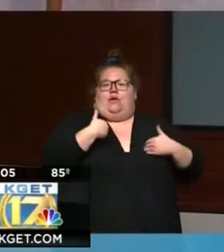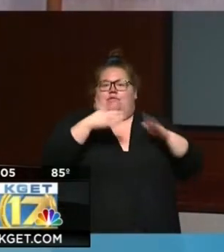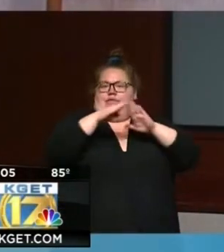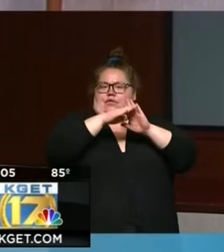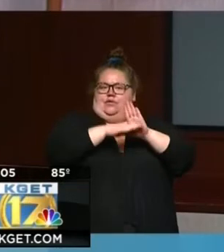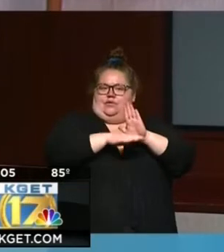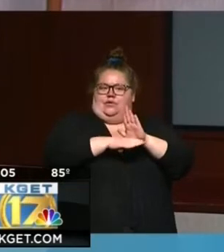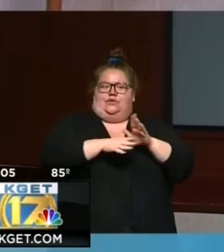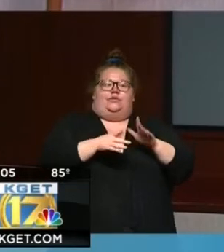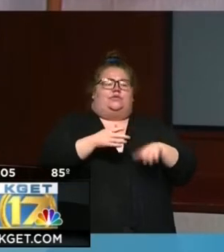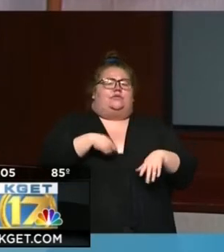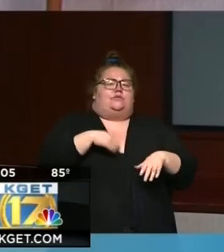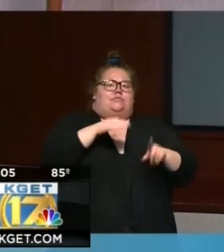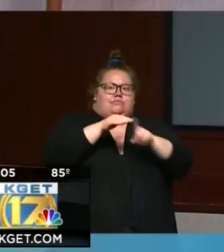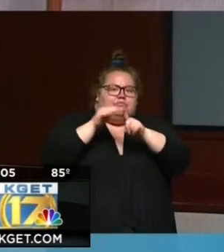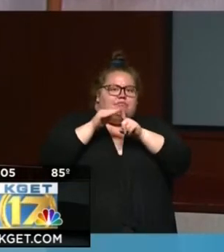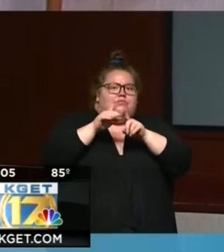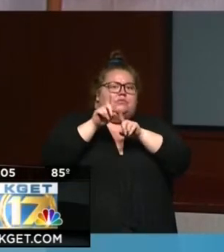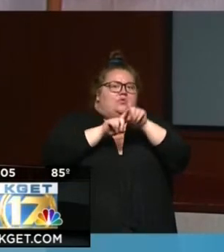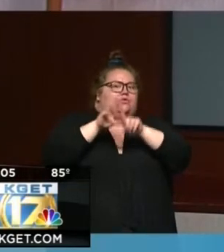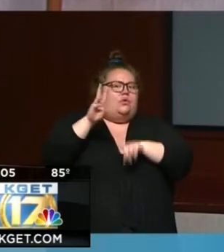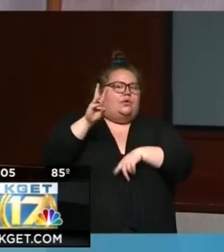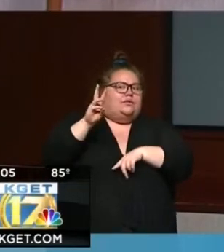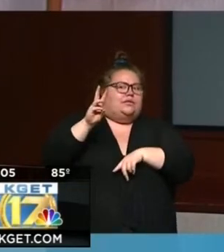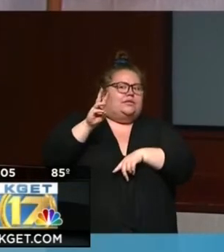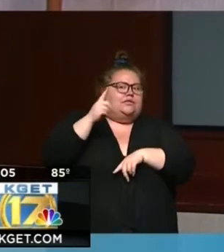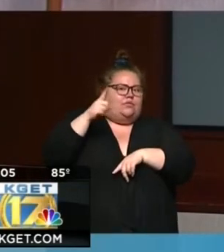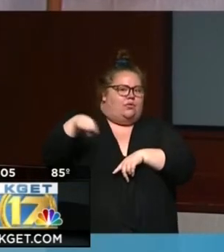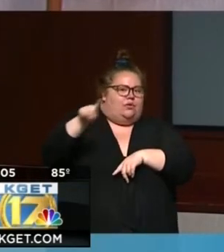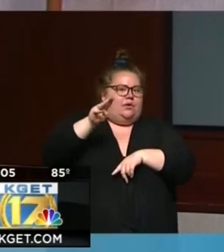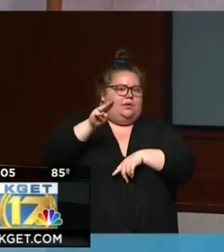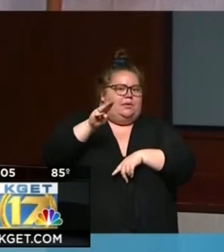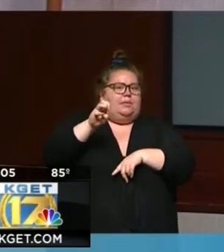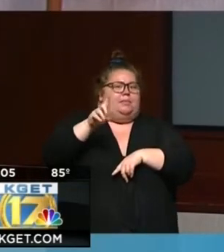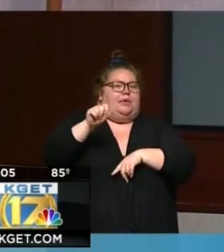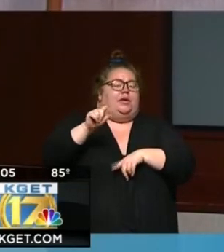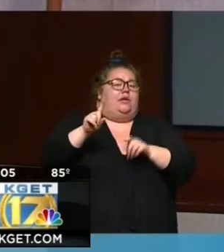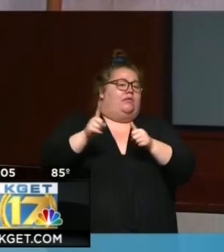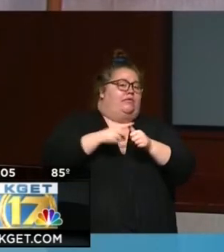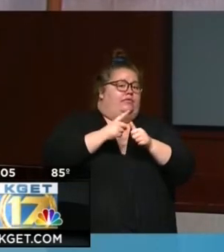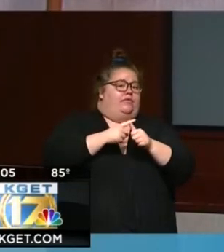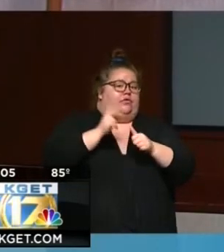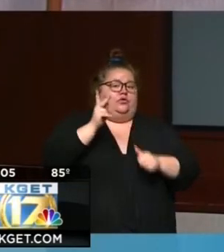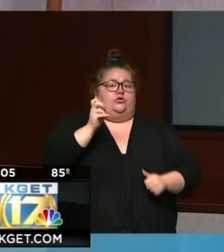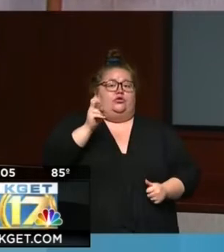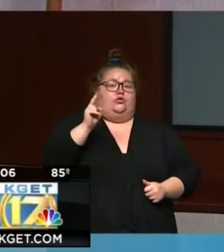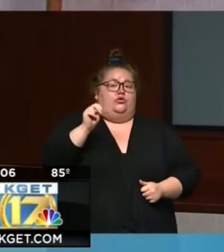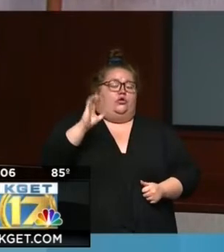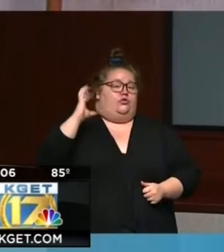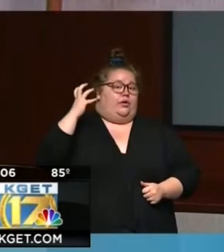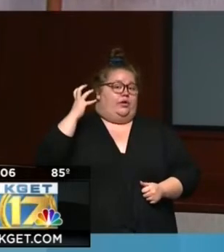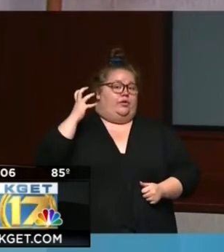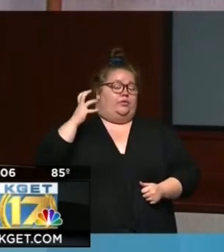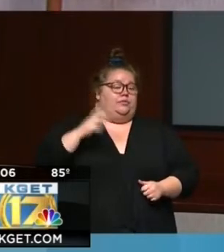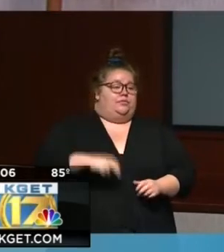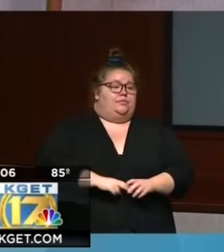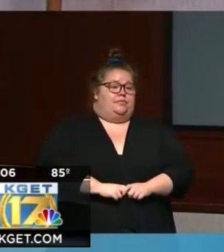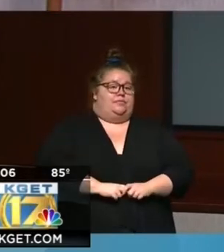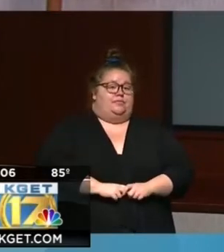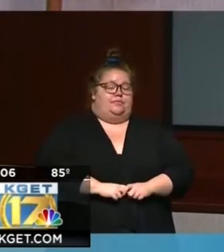THANK YOU. WE WILL GO IN OUR TYPICAL ORDER DOWN THE LIST. REMEMBER, IT IS STAR 6 TO UN MUTE.